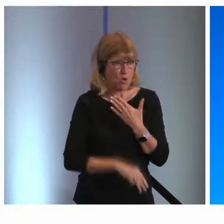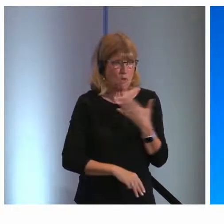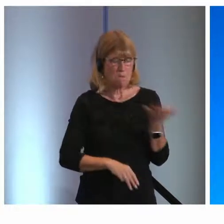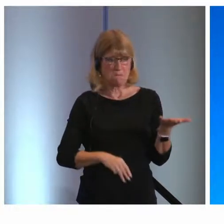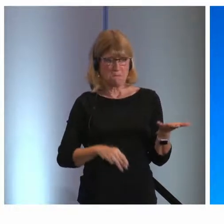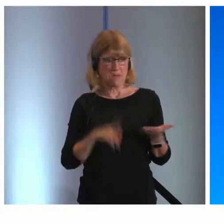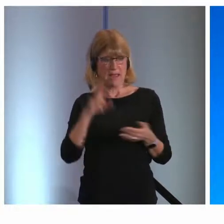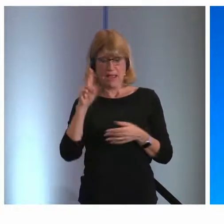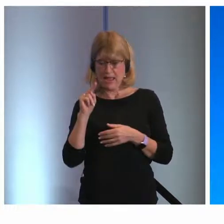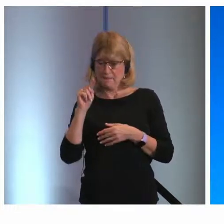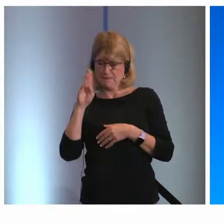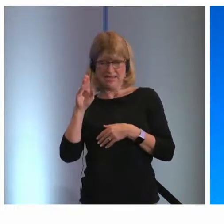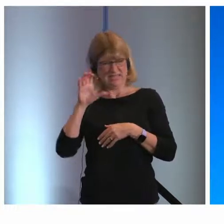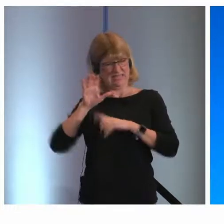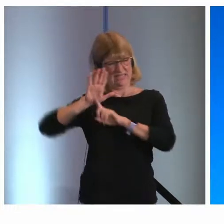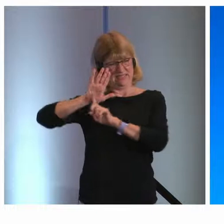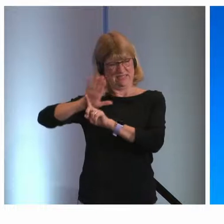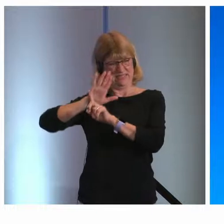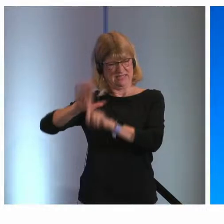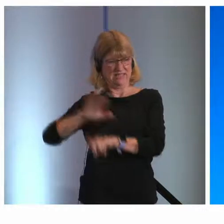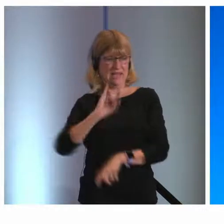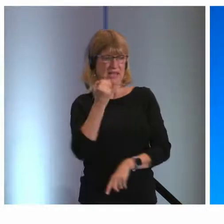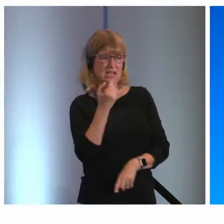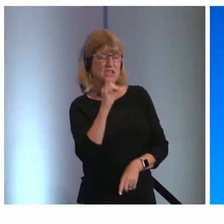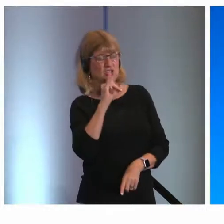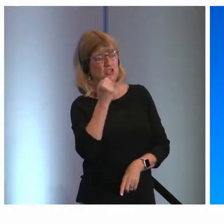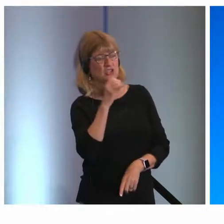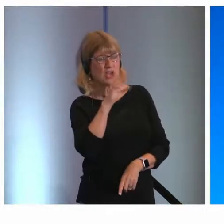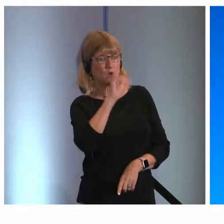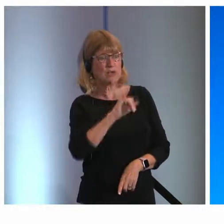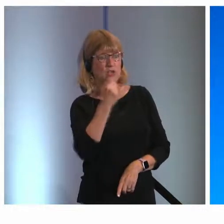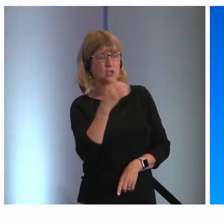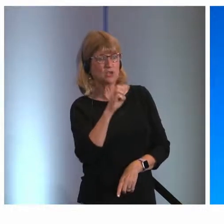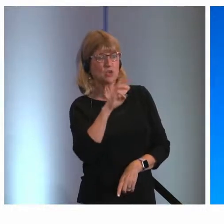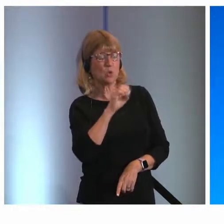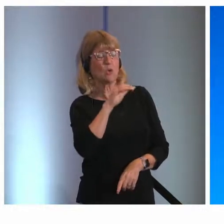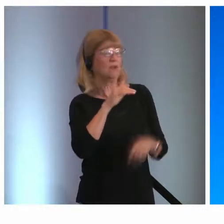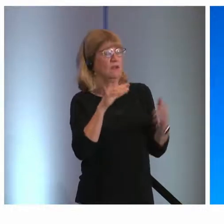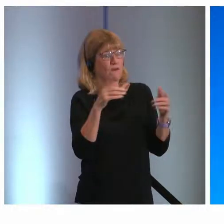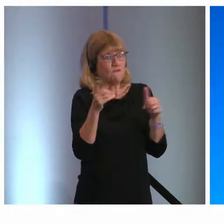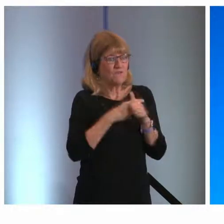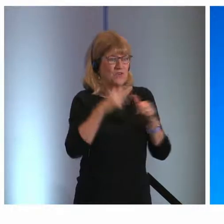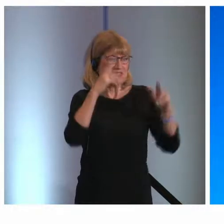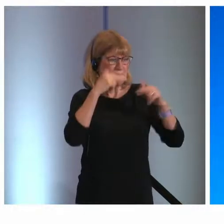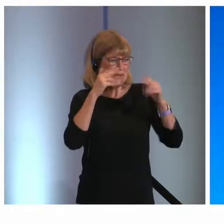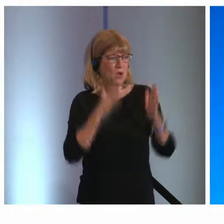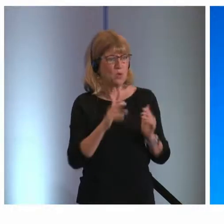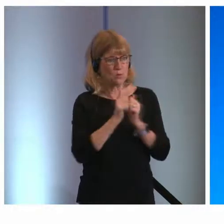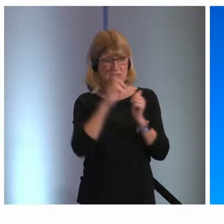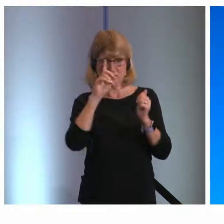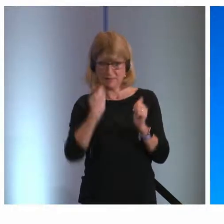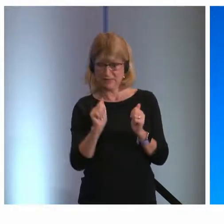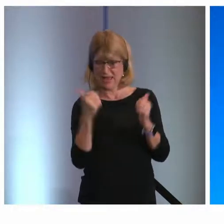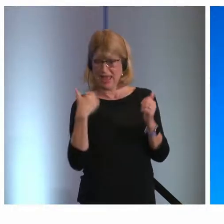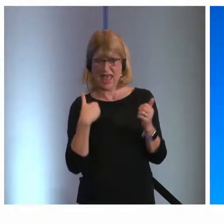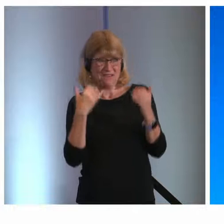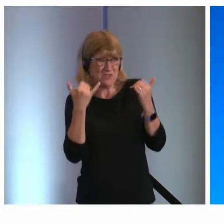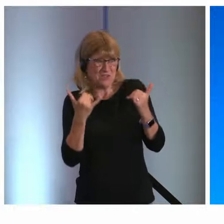Comcast NBCUniversal, is really a -- the -- one of the front runners in disability inclusion in their programming on the NBC